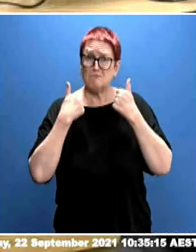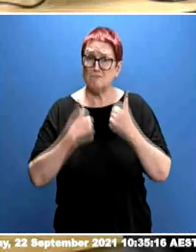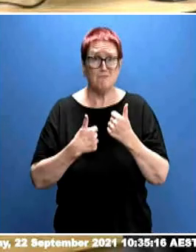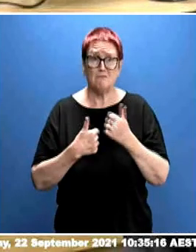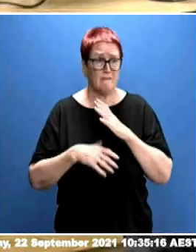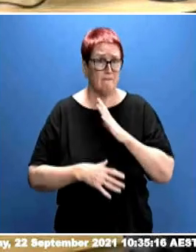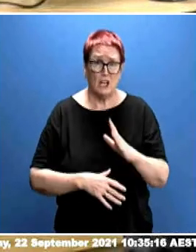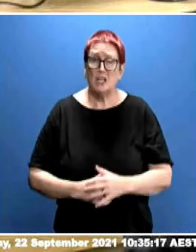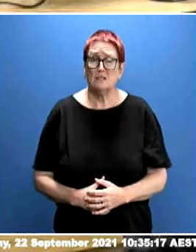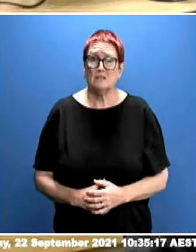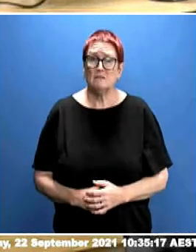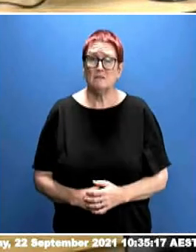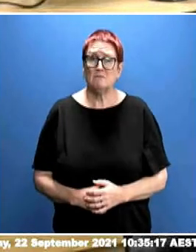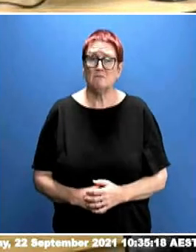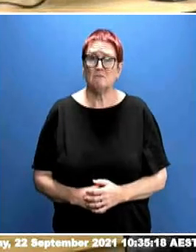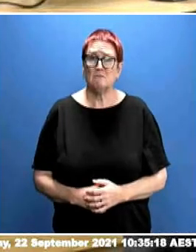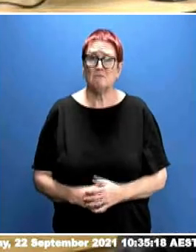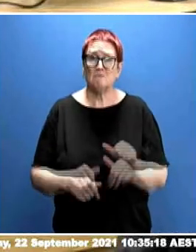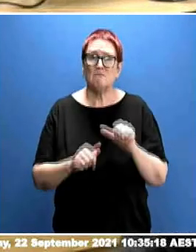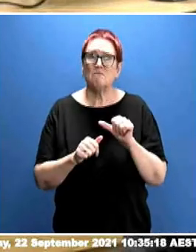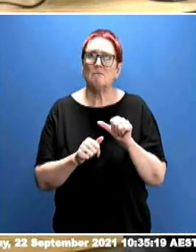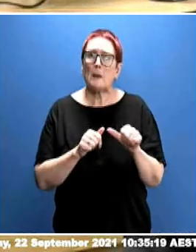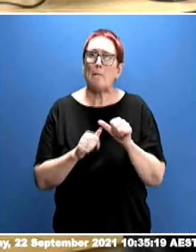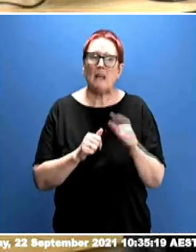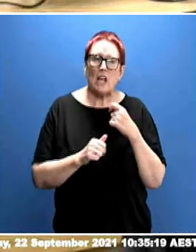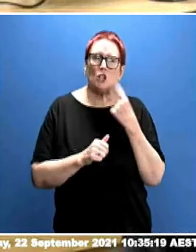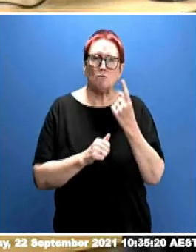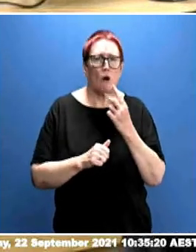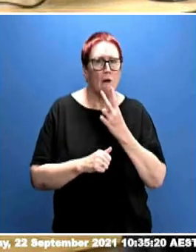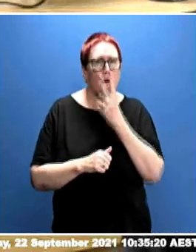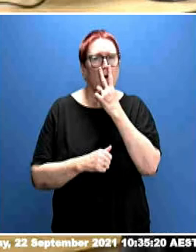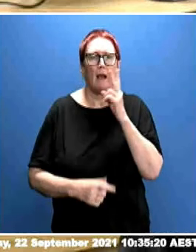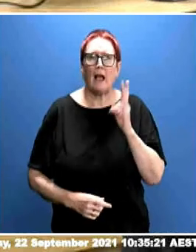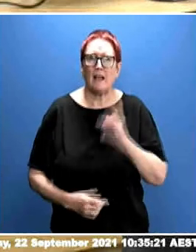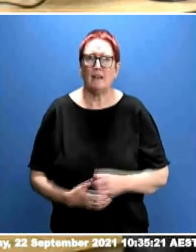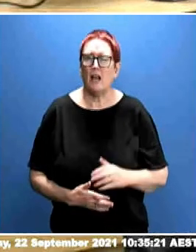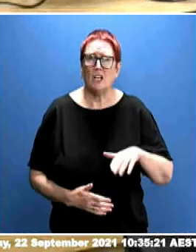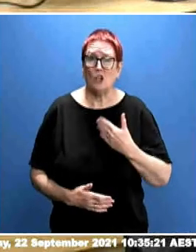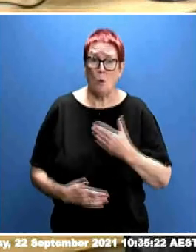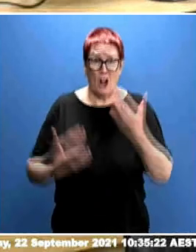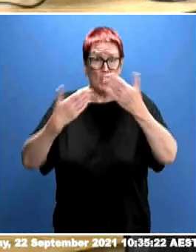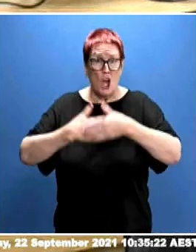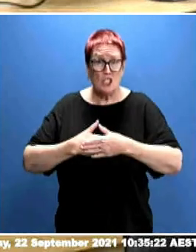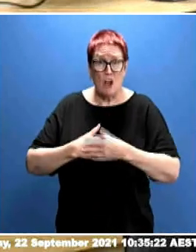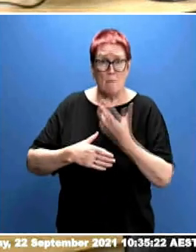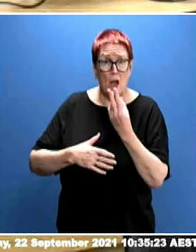I thought it would be better to have the tube reinstalled the next day rather than taking three kids out in the night.